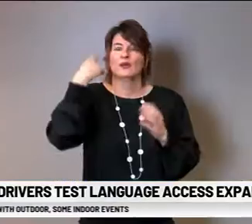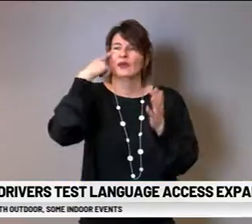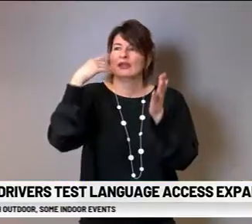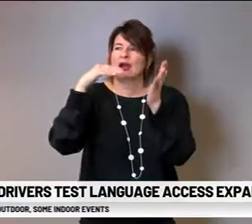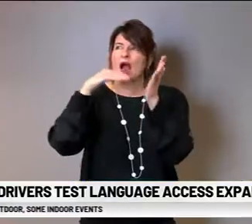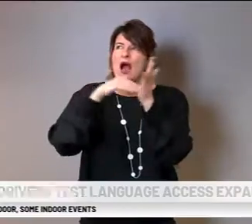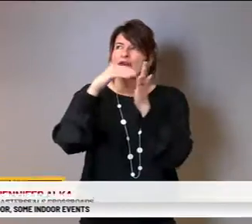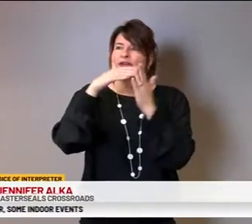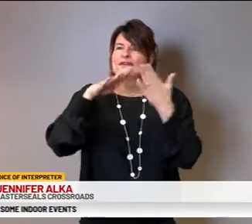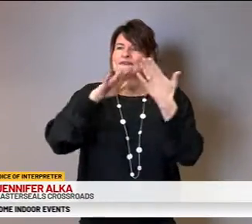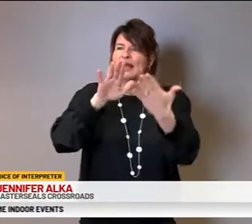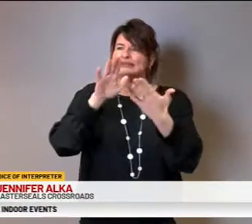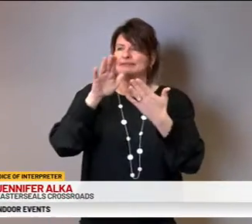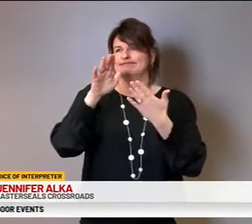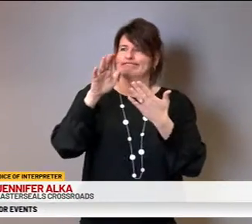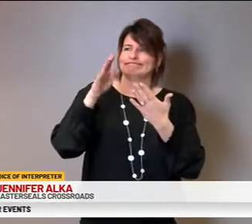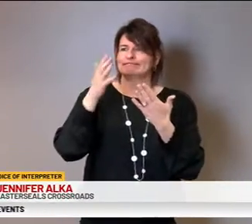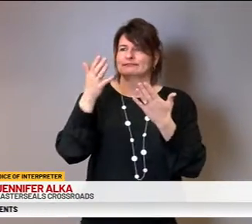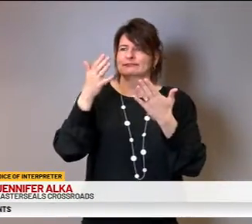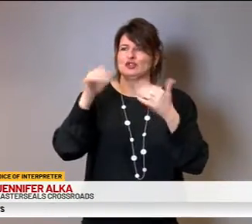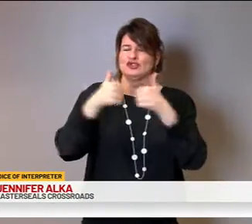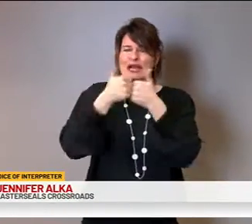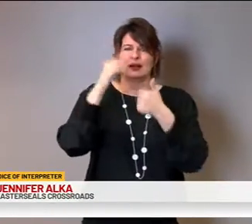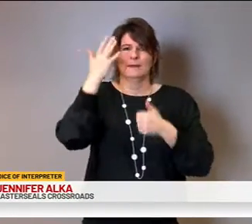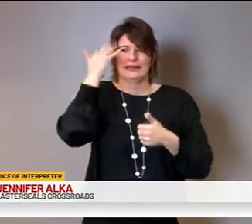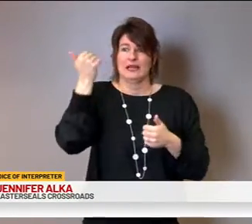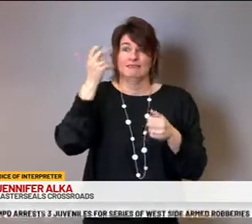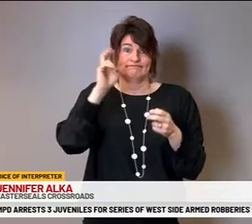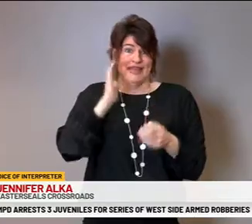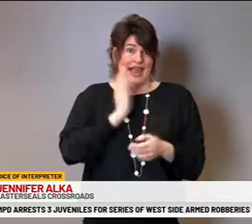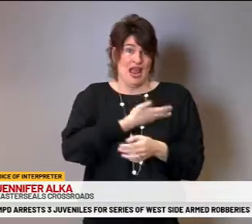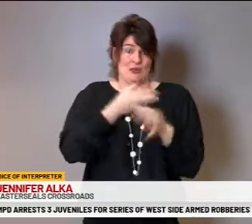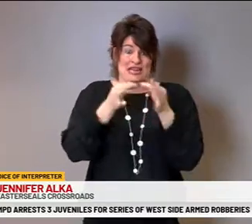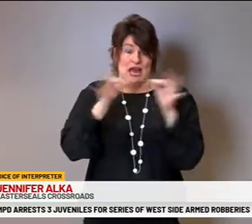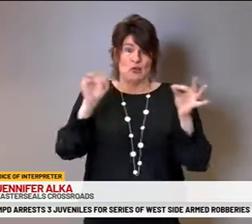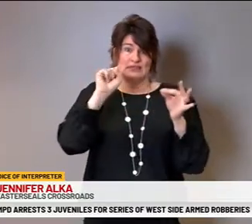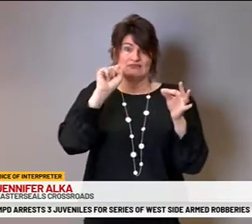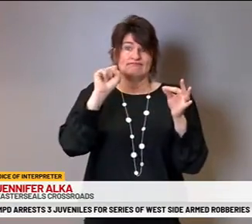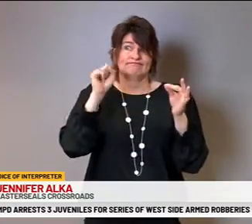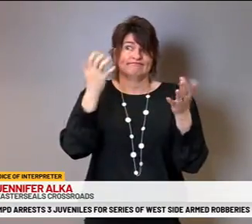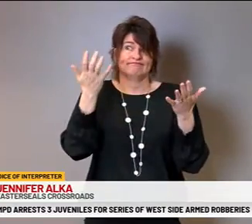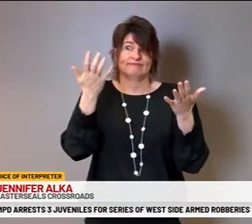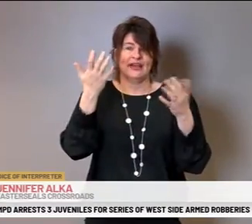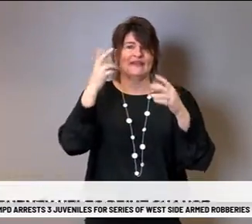I think we often face challenges because our language is a visual language.